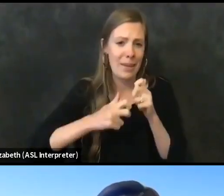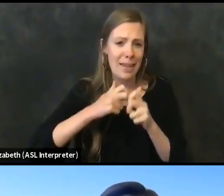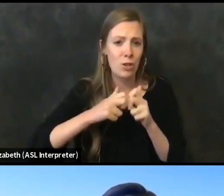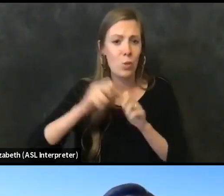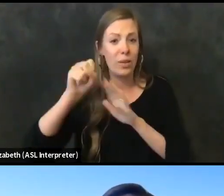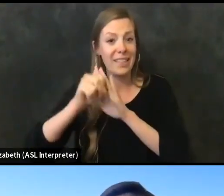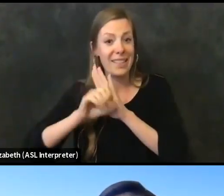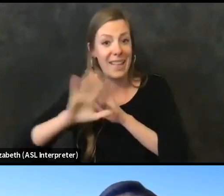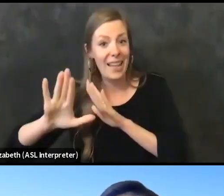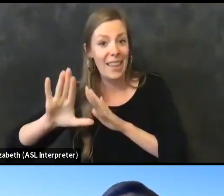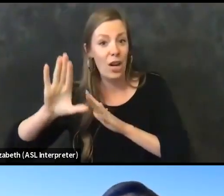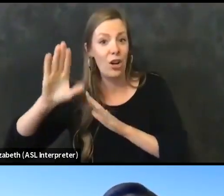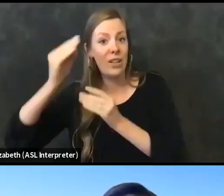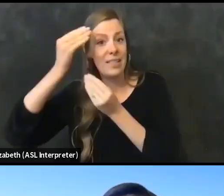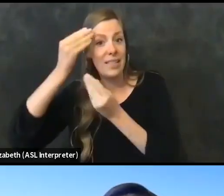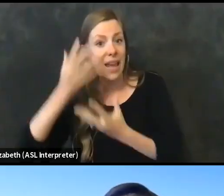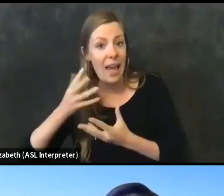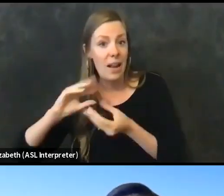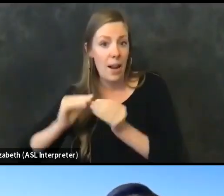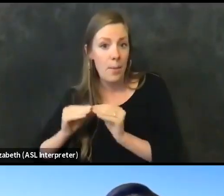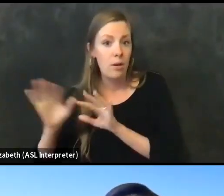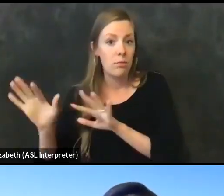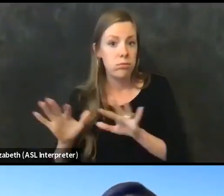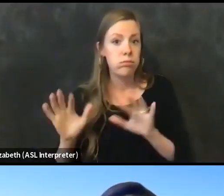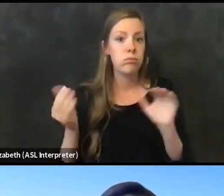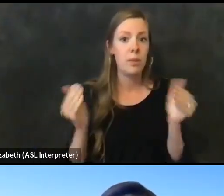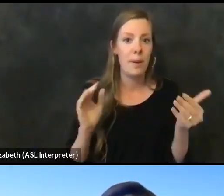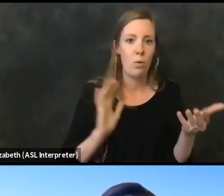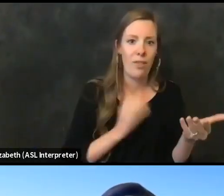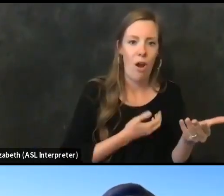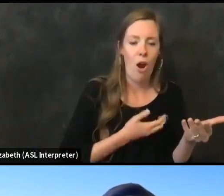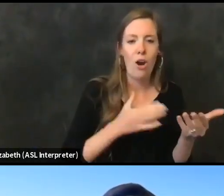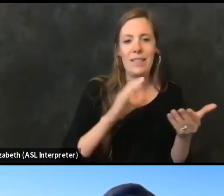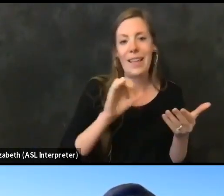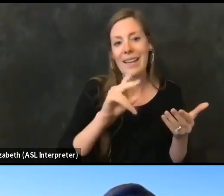system, the care system and counties uploading information